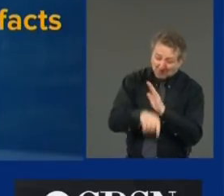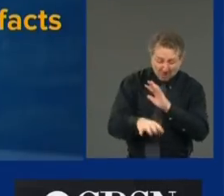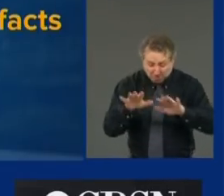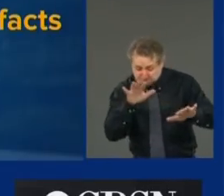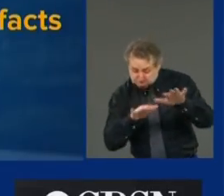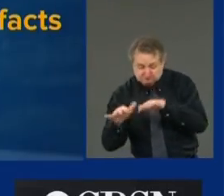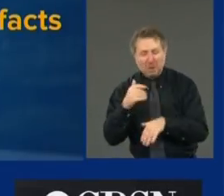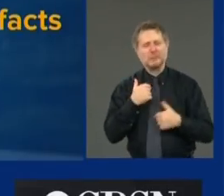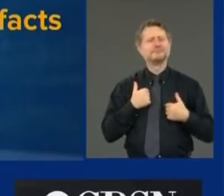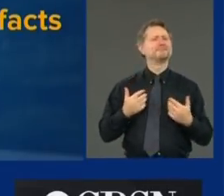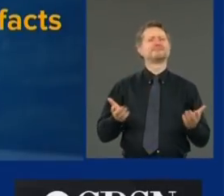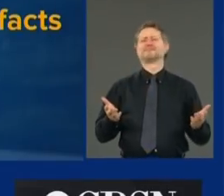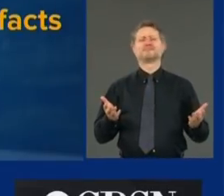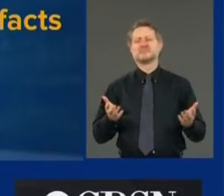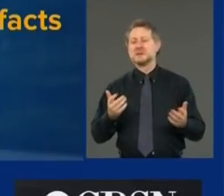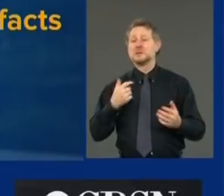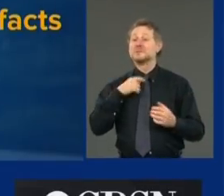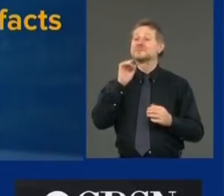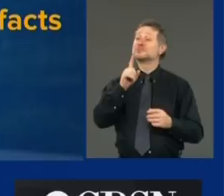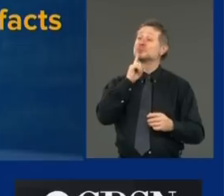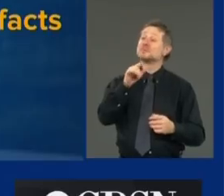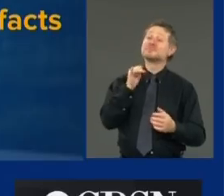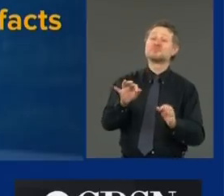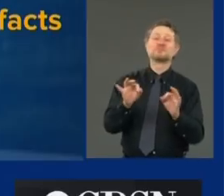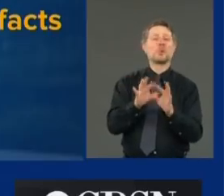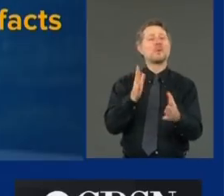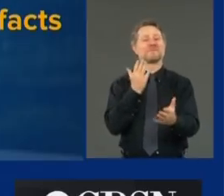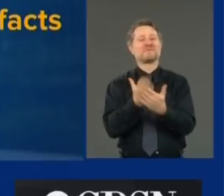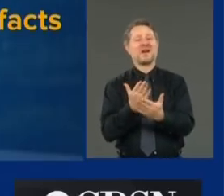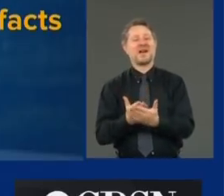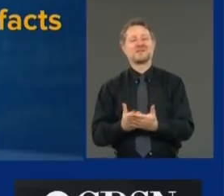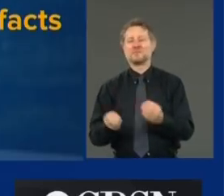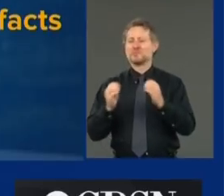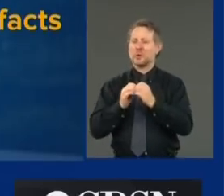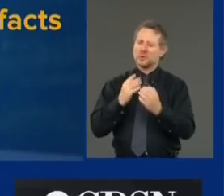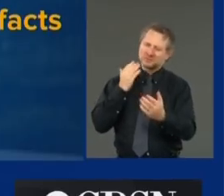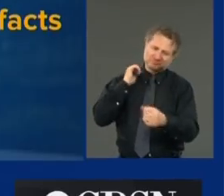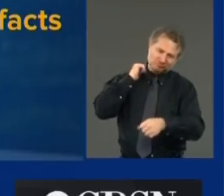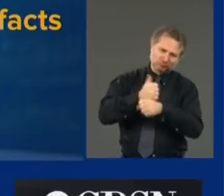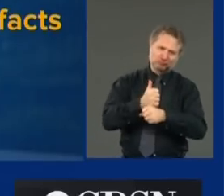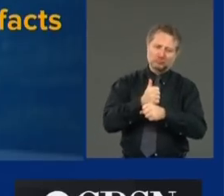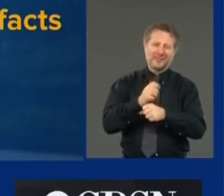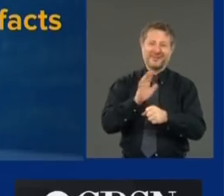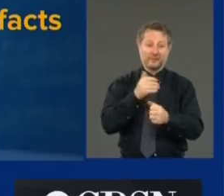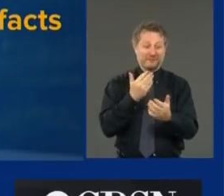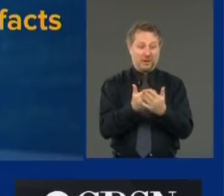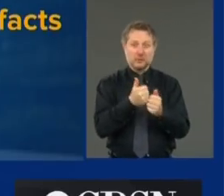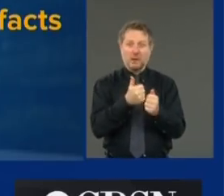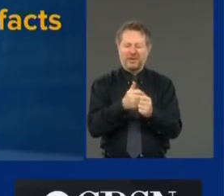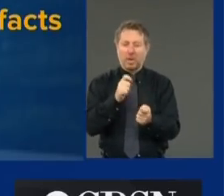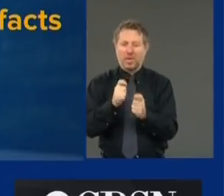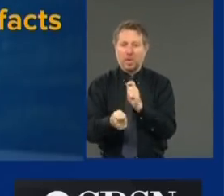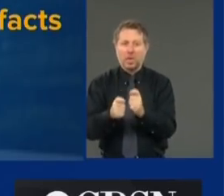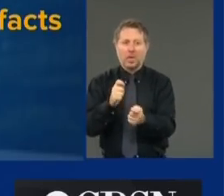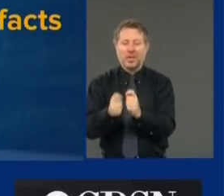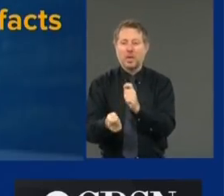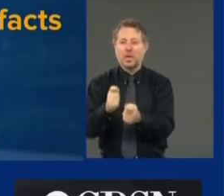WORSE, FRANKLY. AND REMEMBER, WE ARE STILL LEARNING ABOUT THIS COVID-19